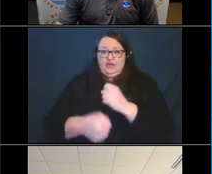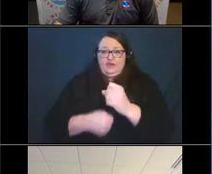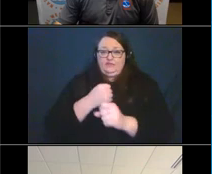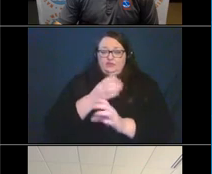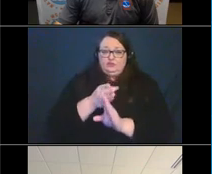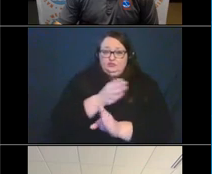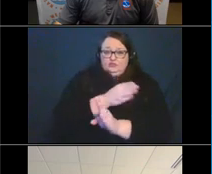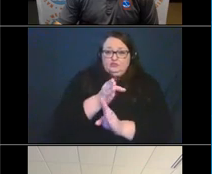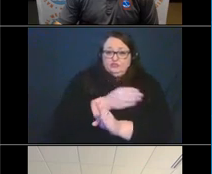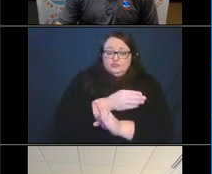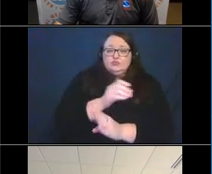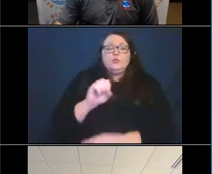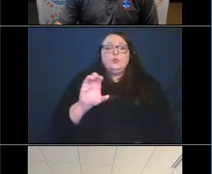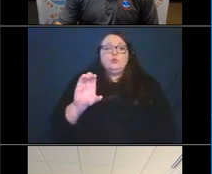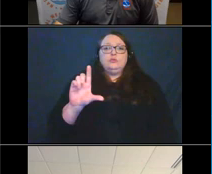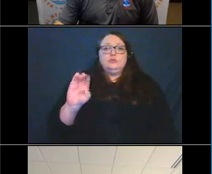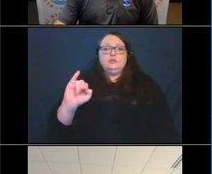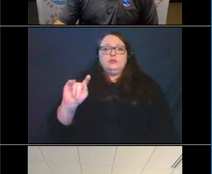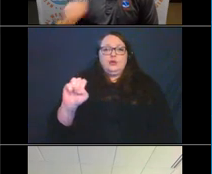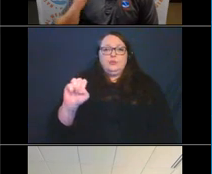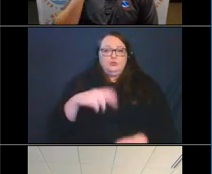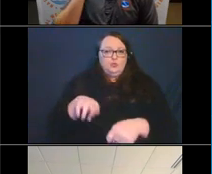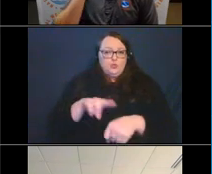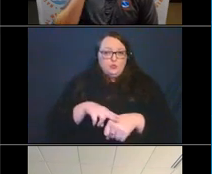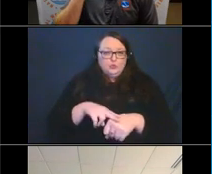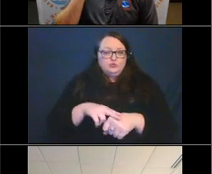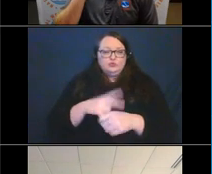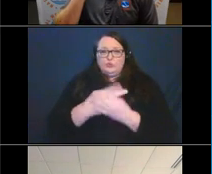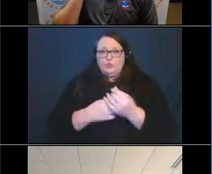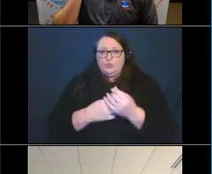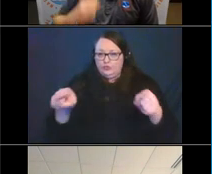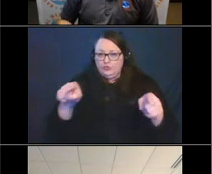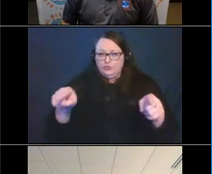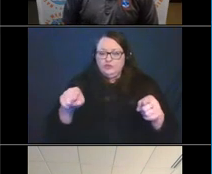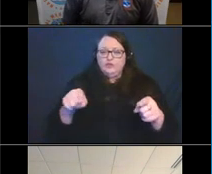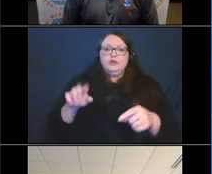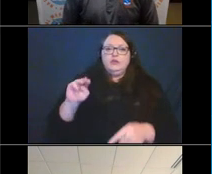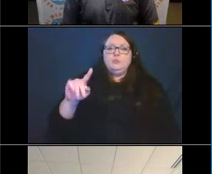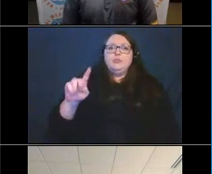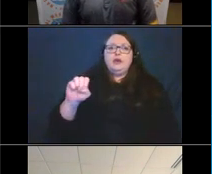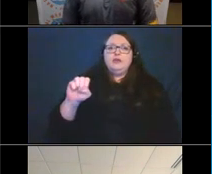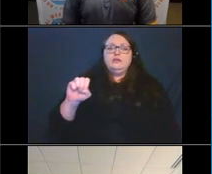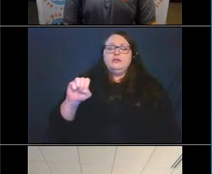or the climate normals, or both? The 95th percentile is based on a fixed period